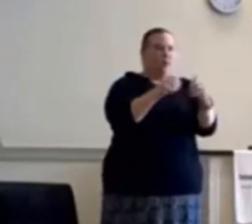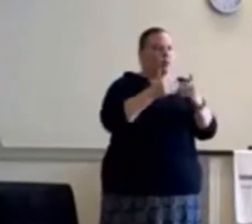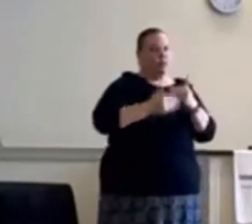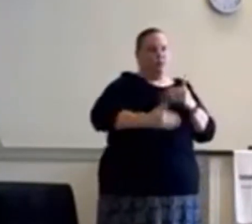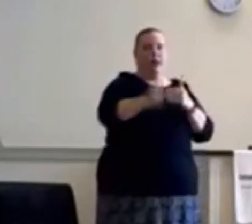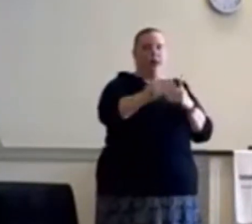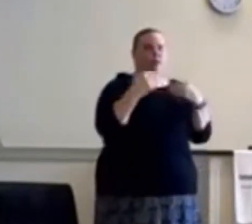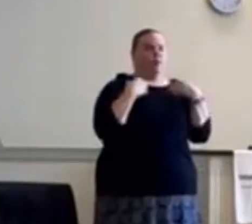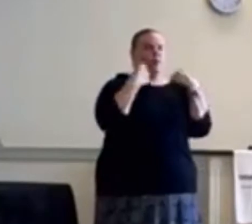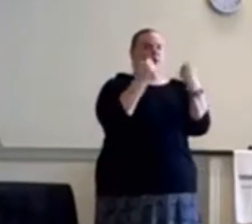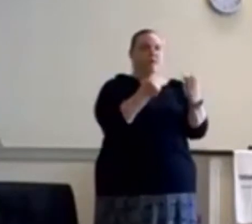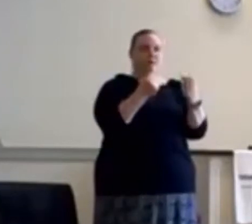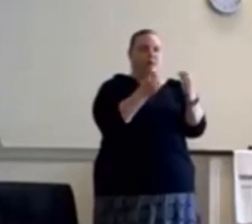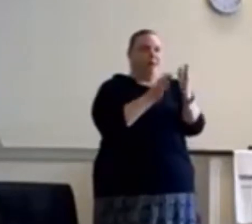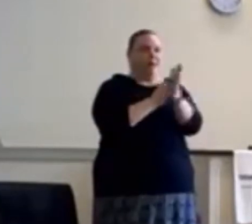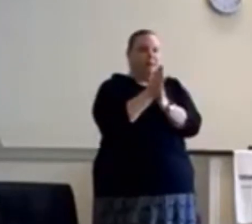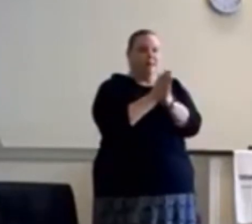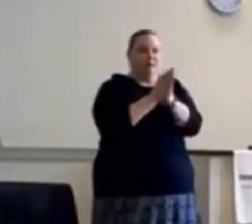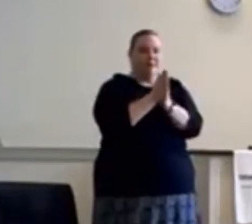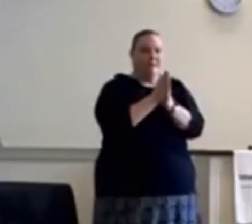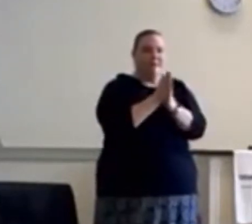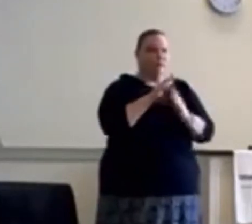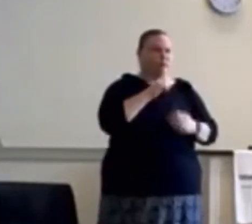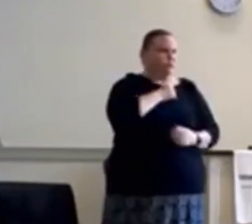and mitigation initiatives.... excuse me.... [coughing]